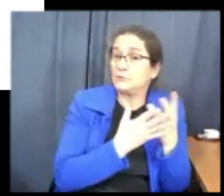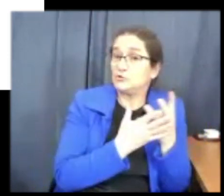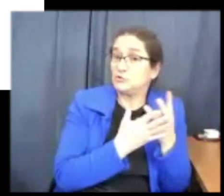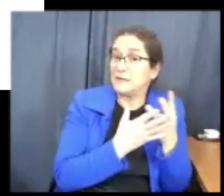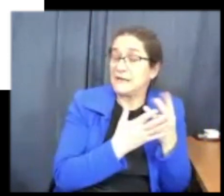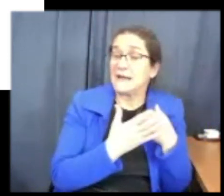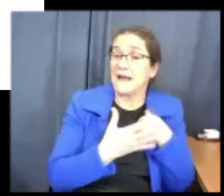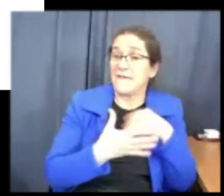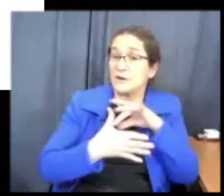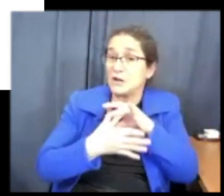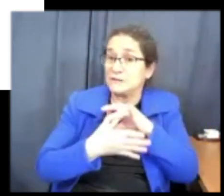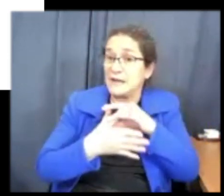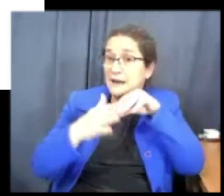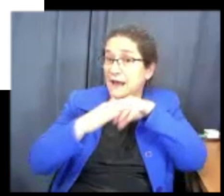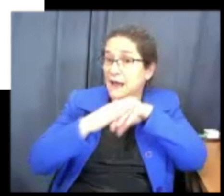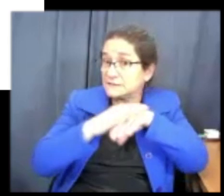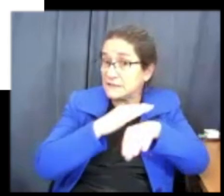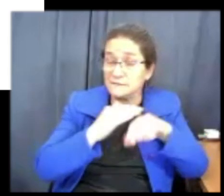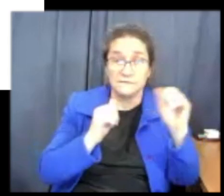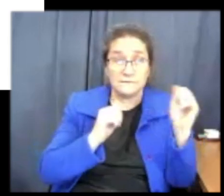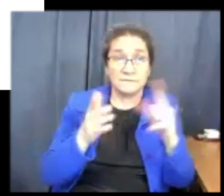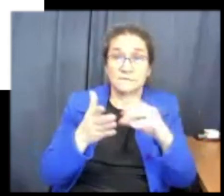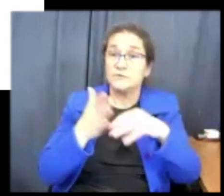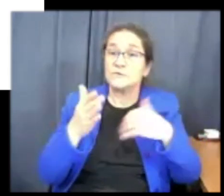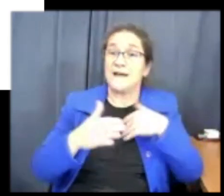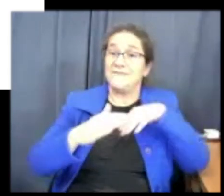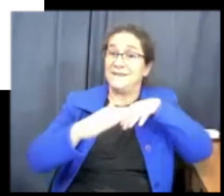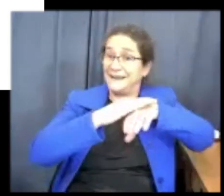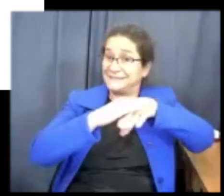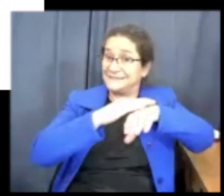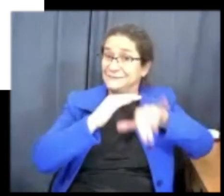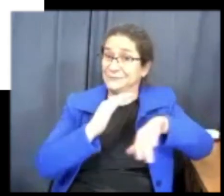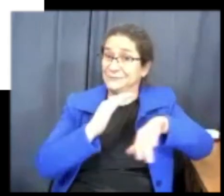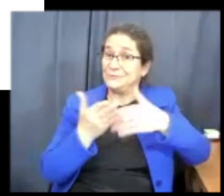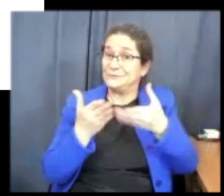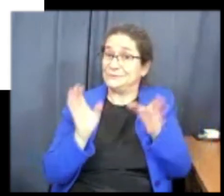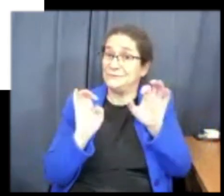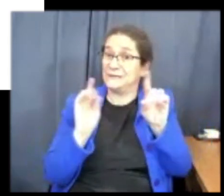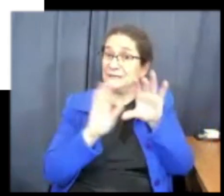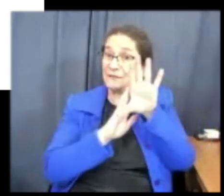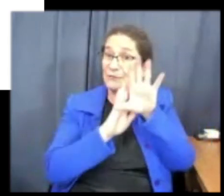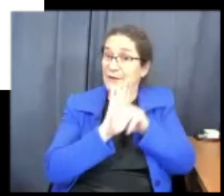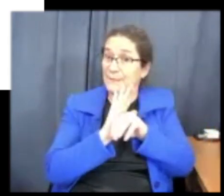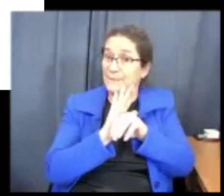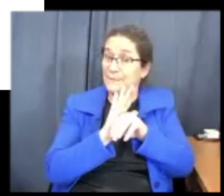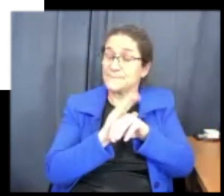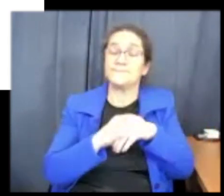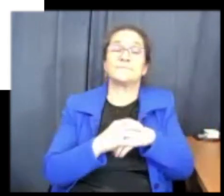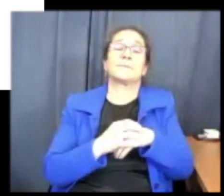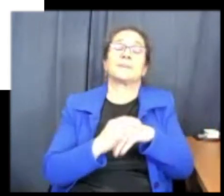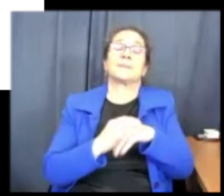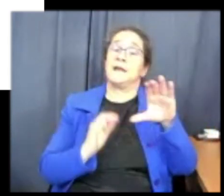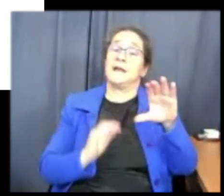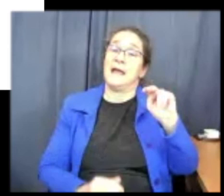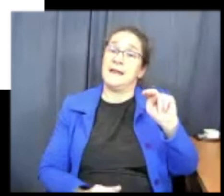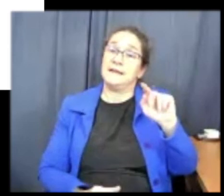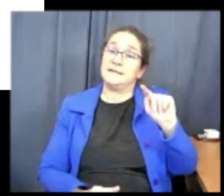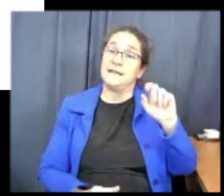So are all students getting access to the general education curriculum and are your MTS structures and processes